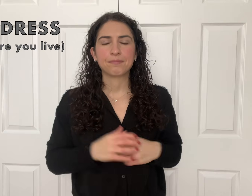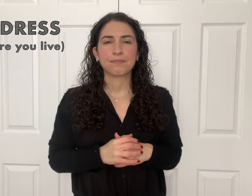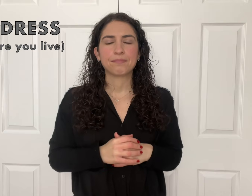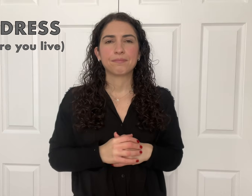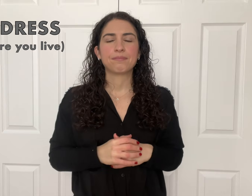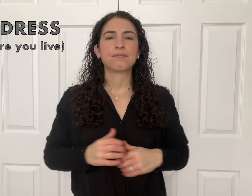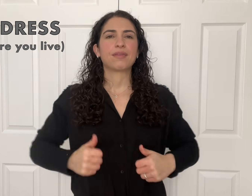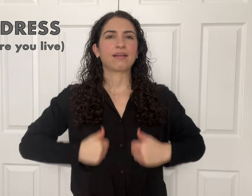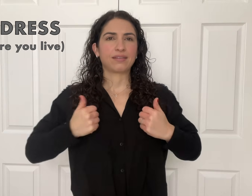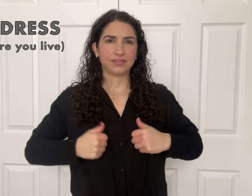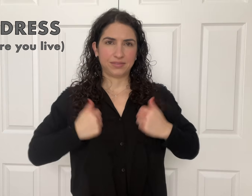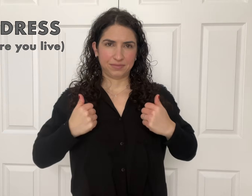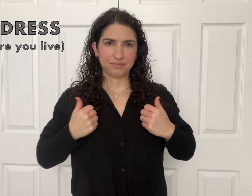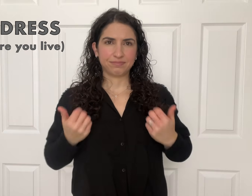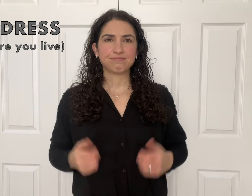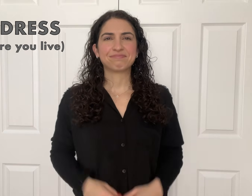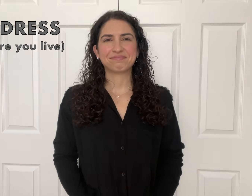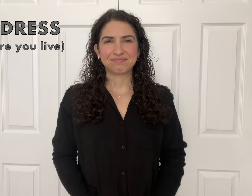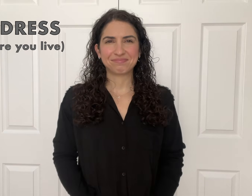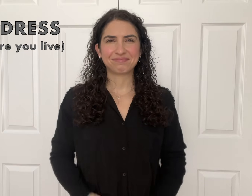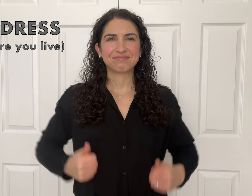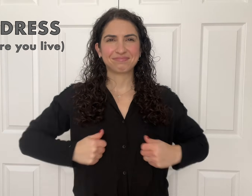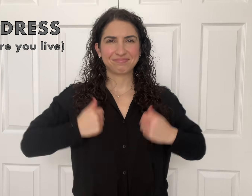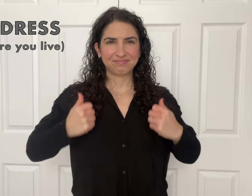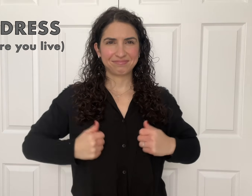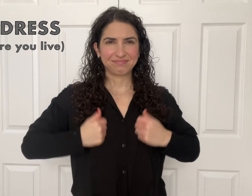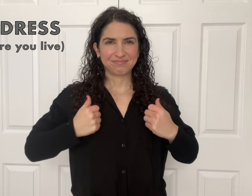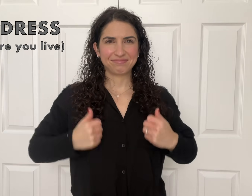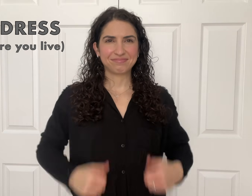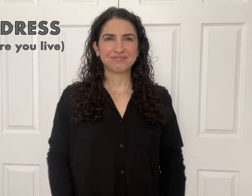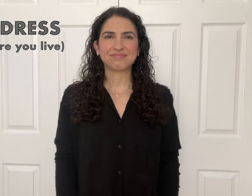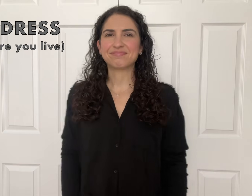Address, or address.